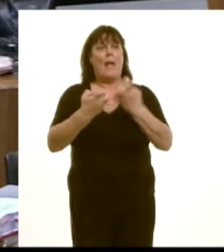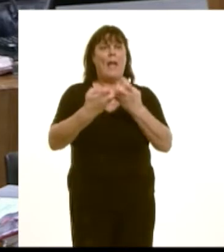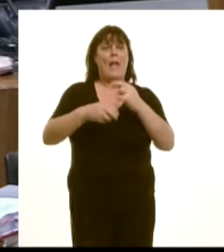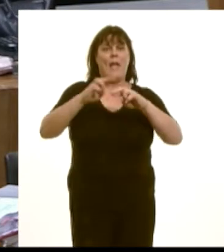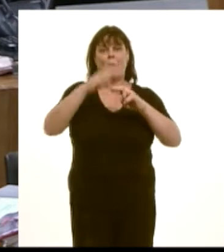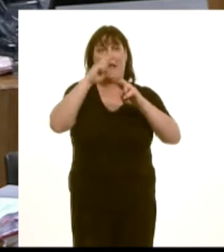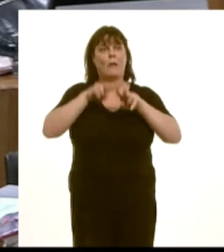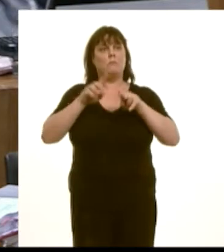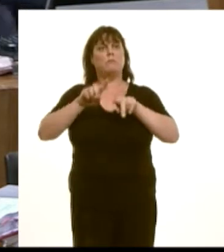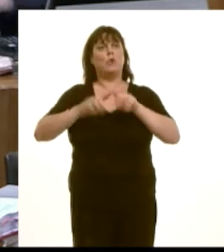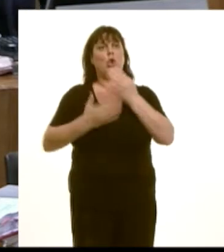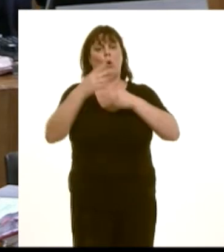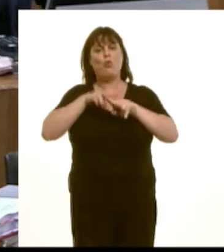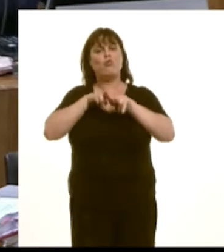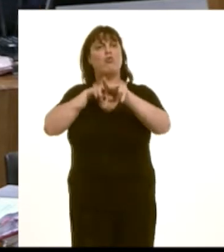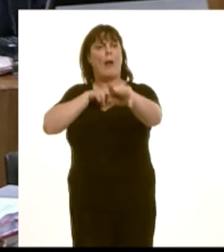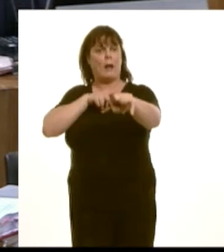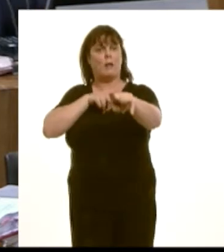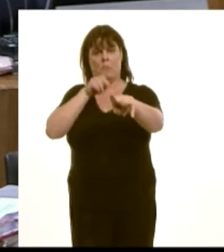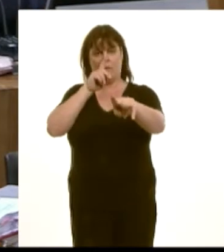to provide additional services to Newport. We expect that to be complete by the end of